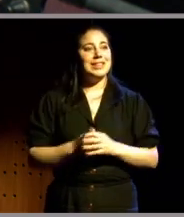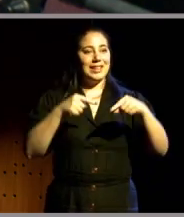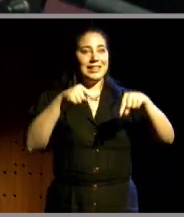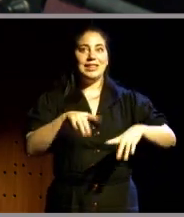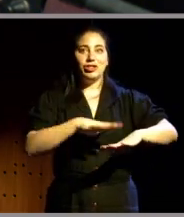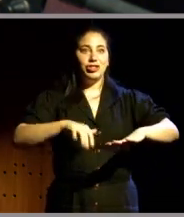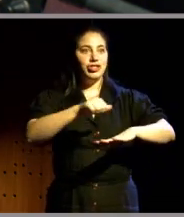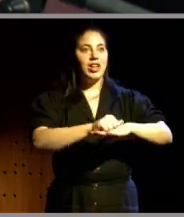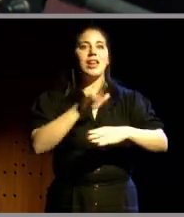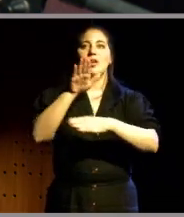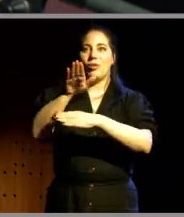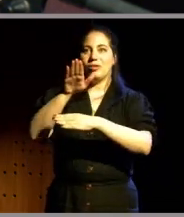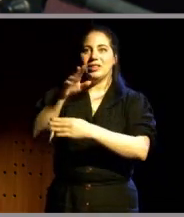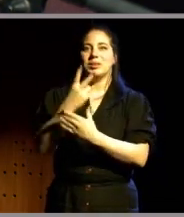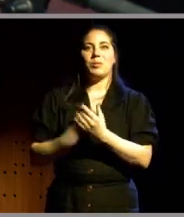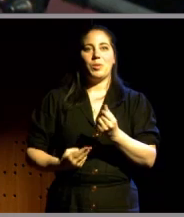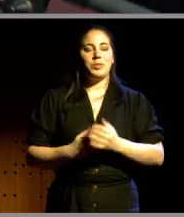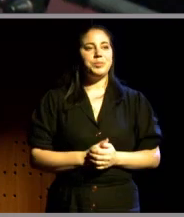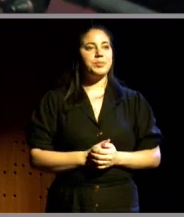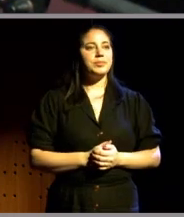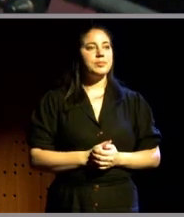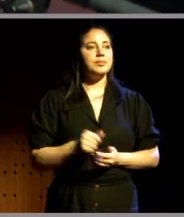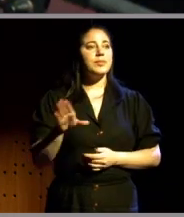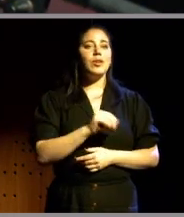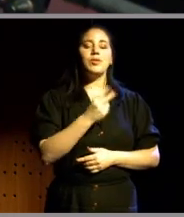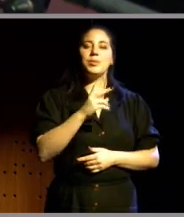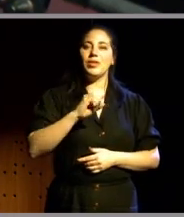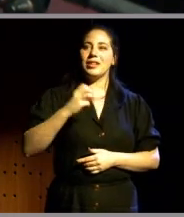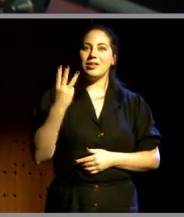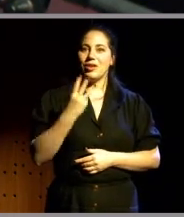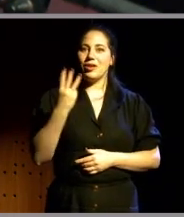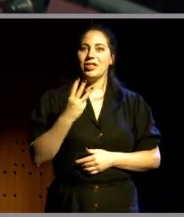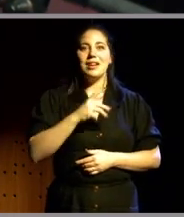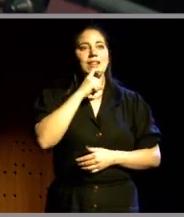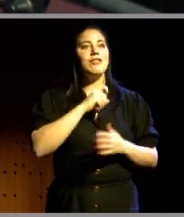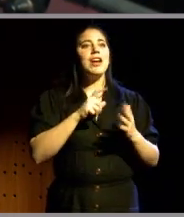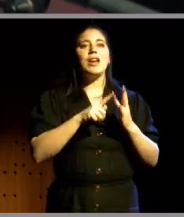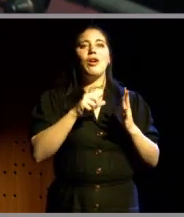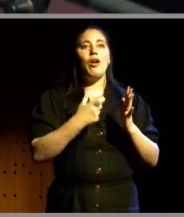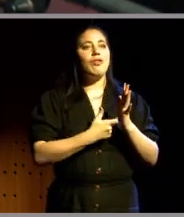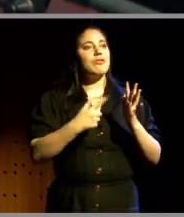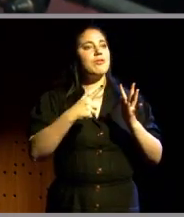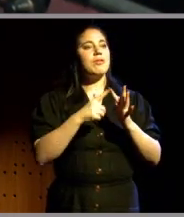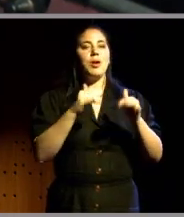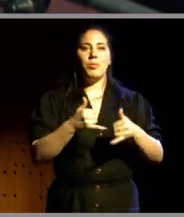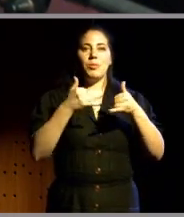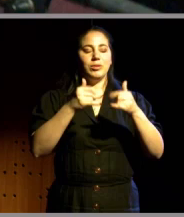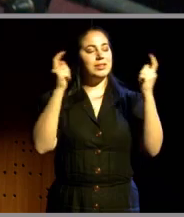and internationally. Since 2013, the Red Ochre Award has celebrated the recognition of both